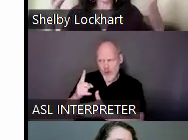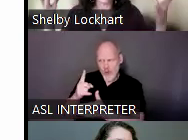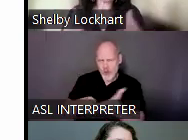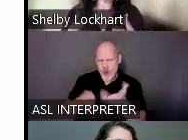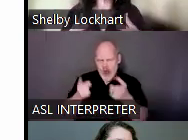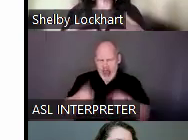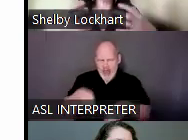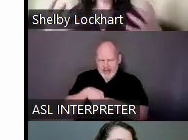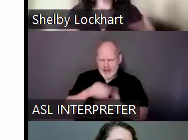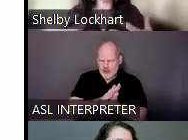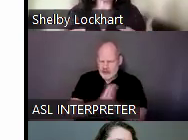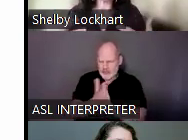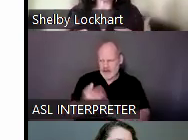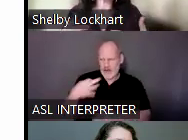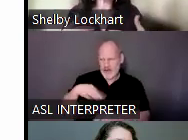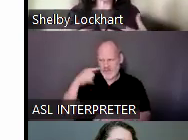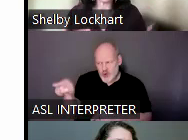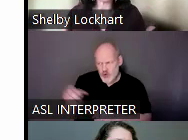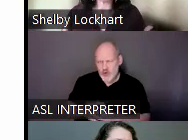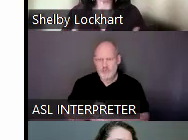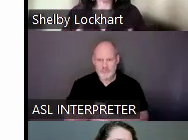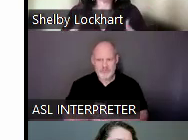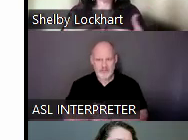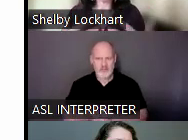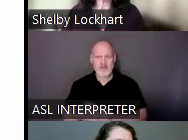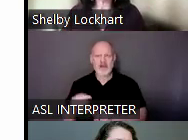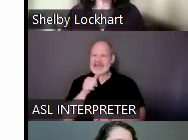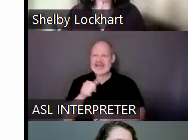I think it's both. I think we have to get flexible and we have to get clear about